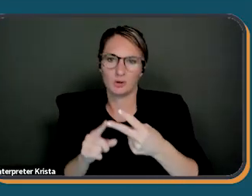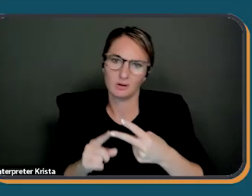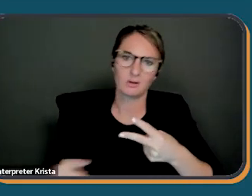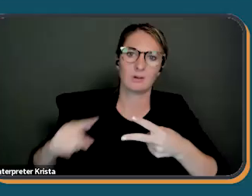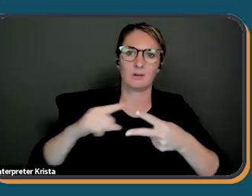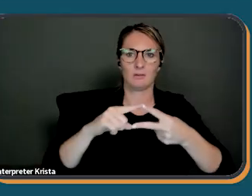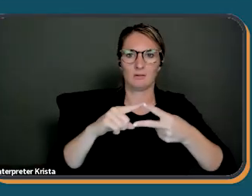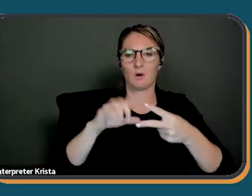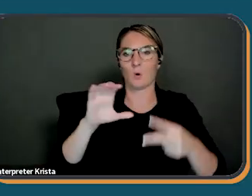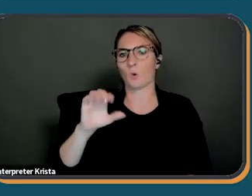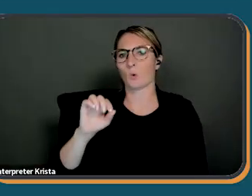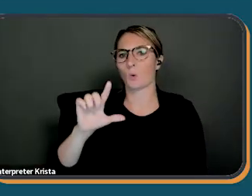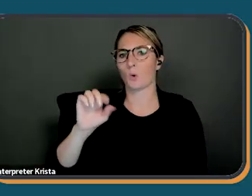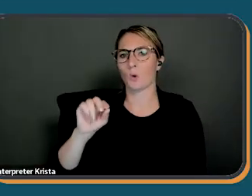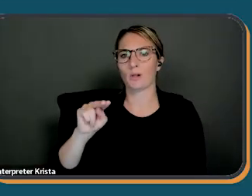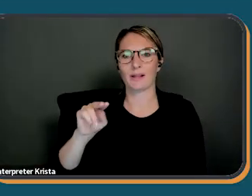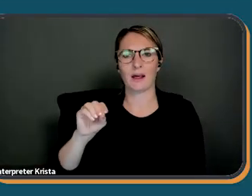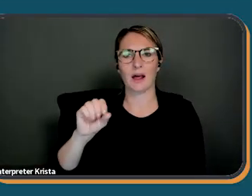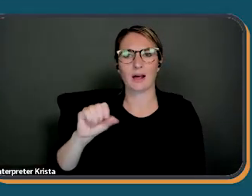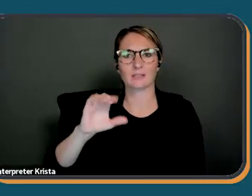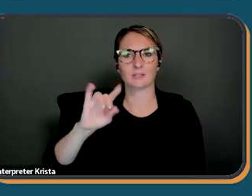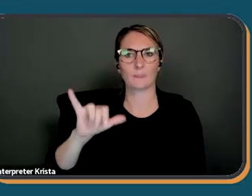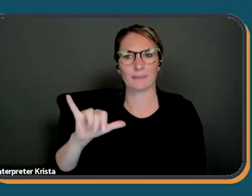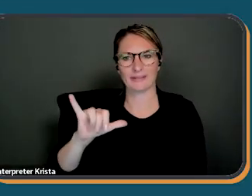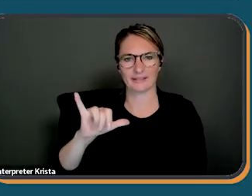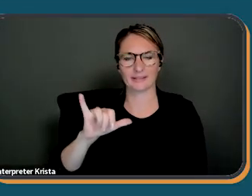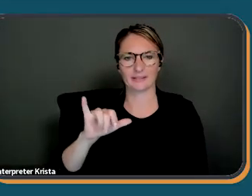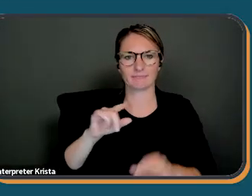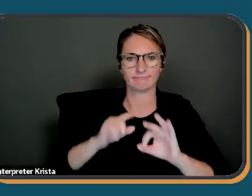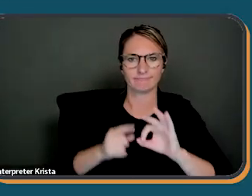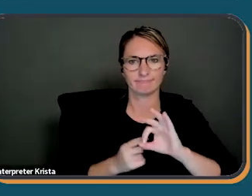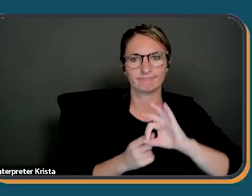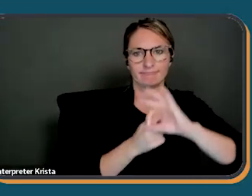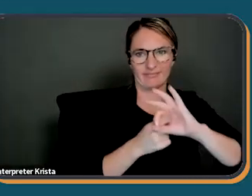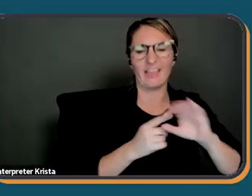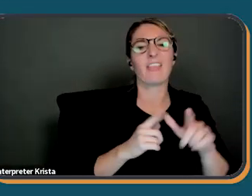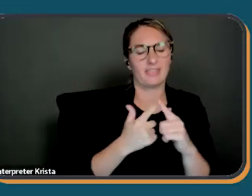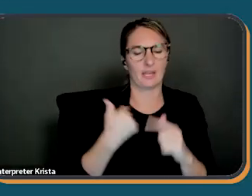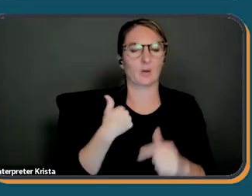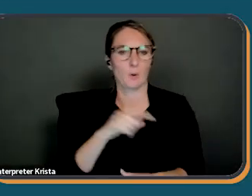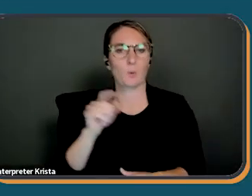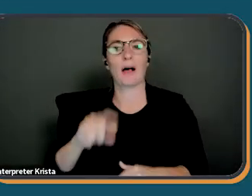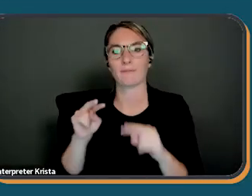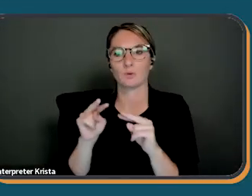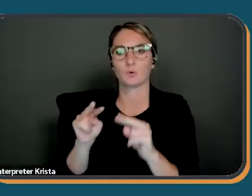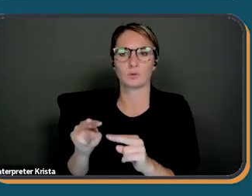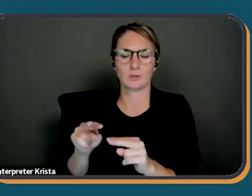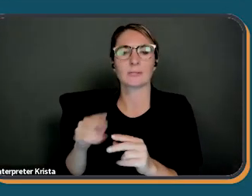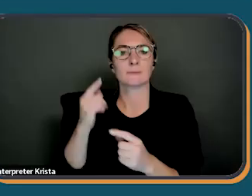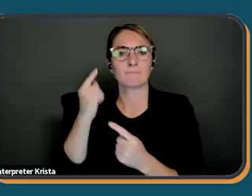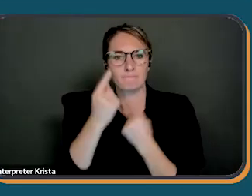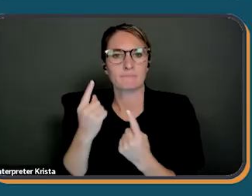then we really do have to look at that very very strongly worded letter and the prior authorization